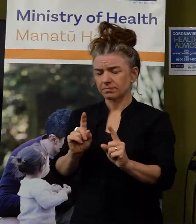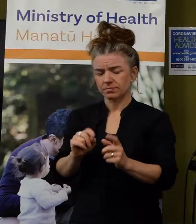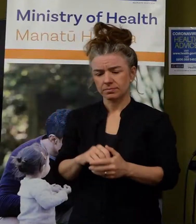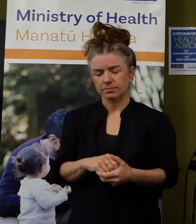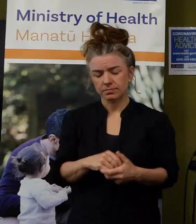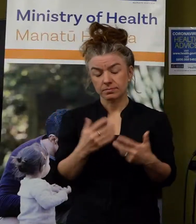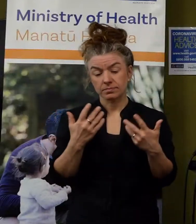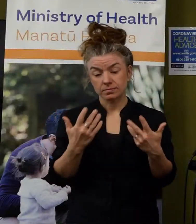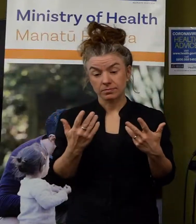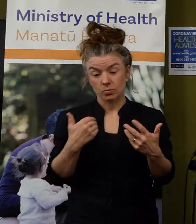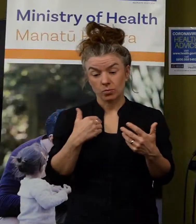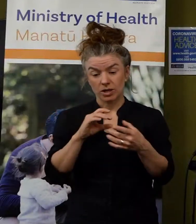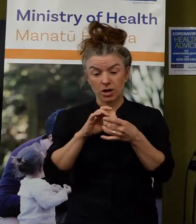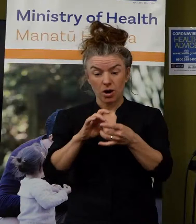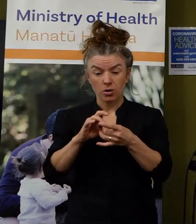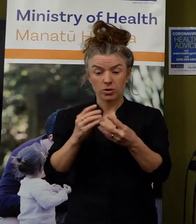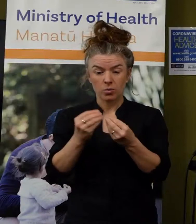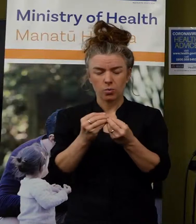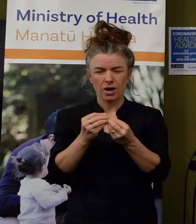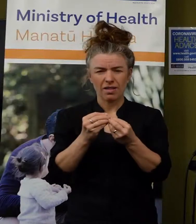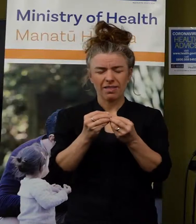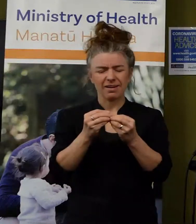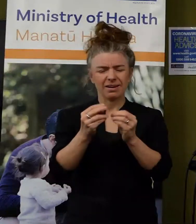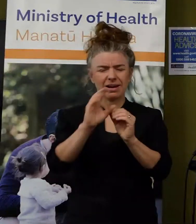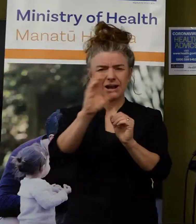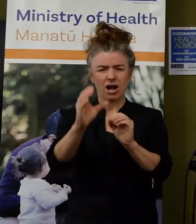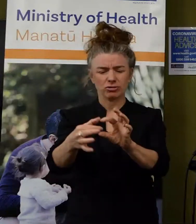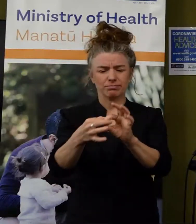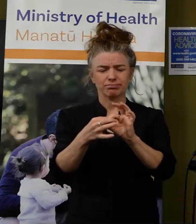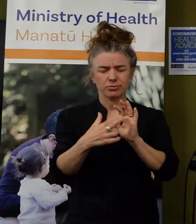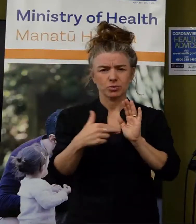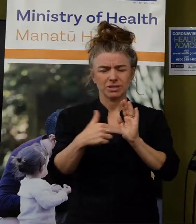with the countries of the realm, so Cook Islands, ,,